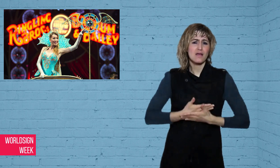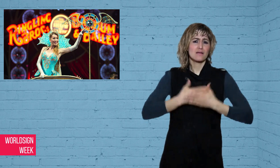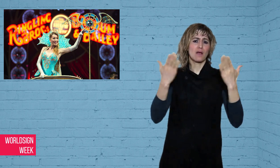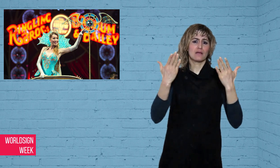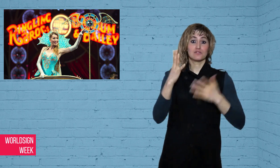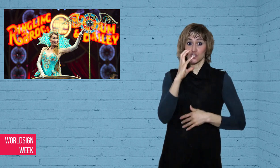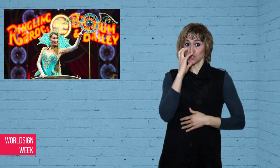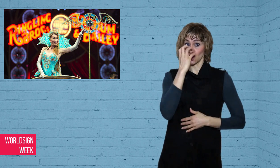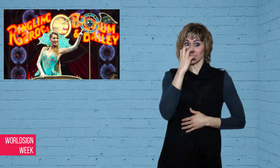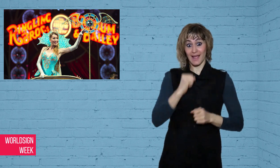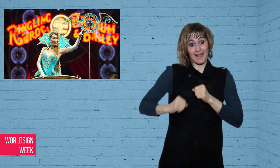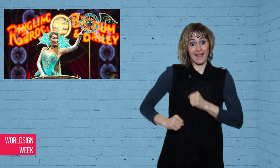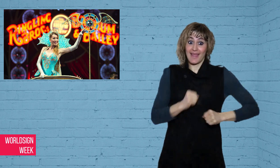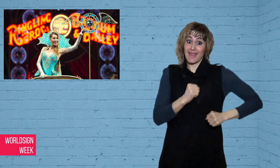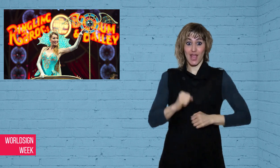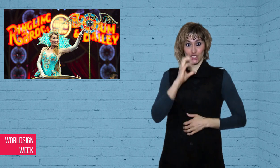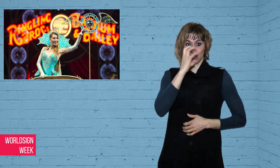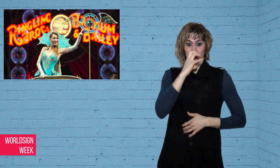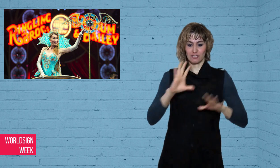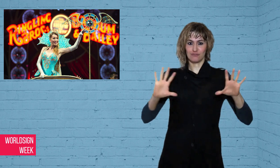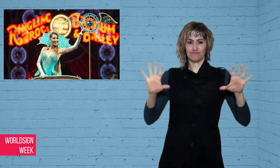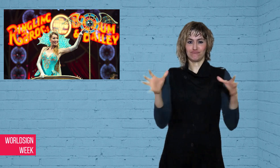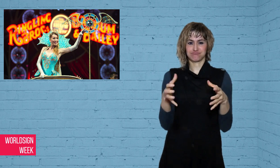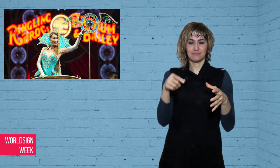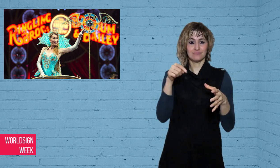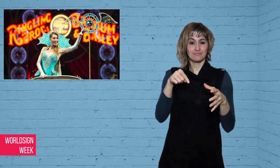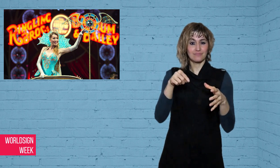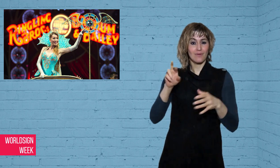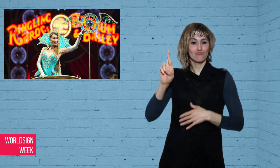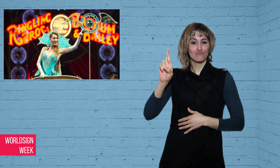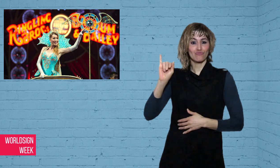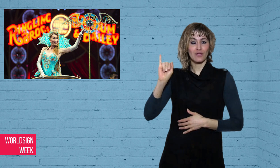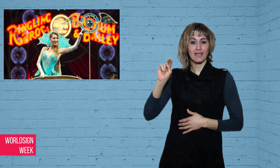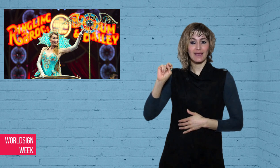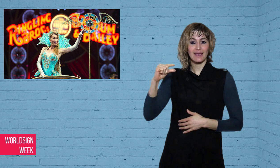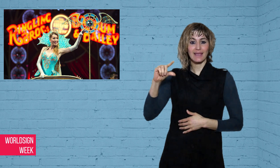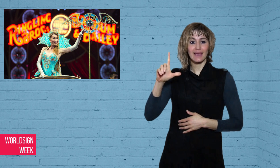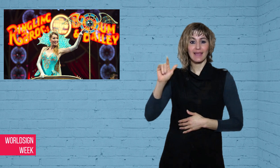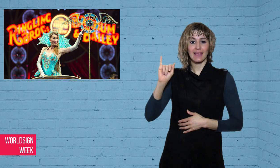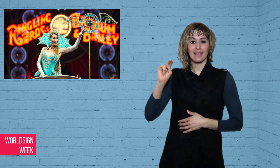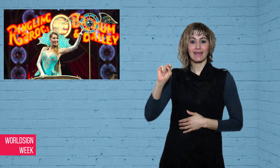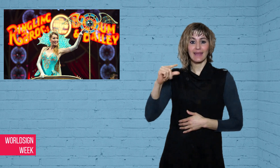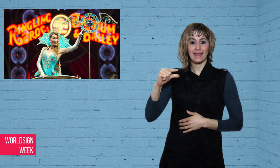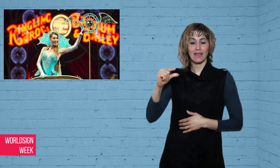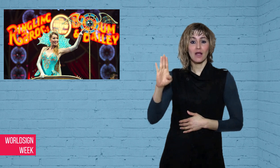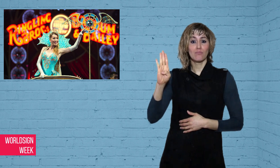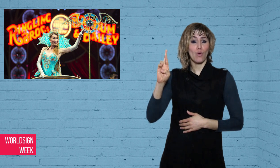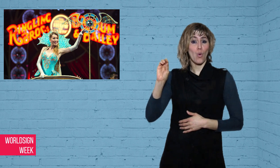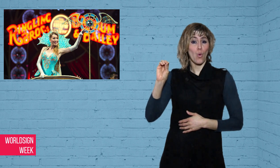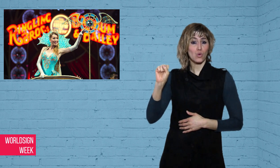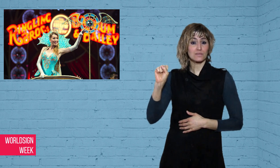and Barnum & Bailey Circus, has announced